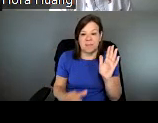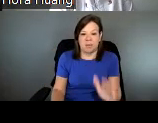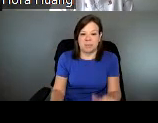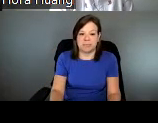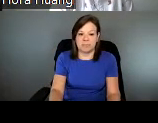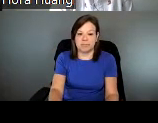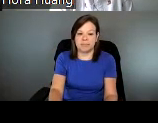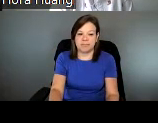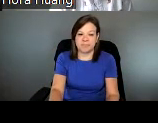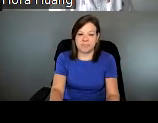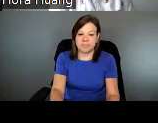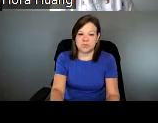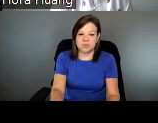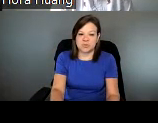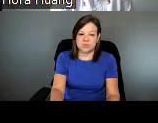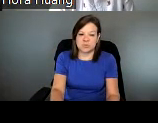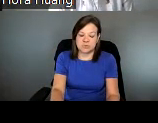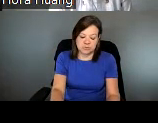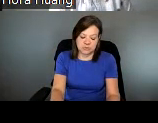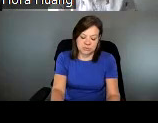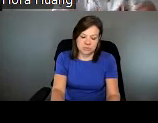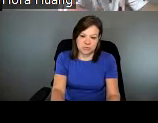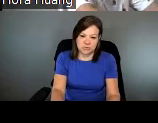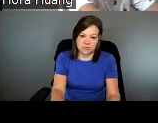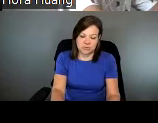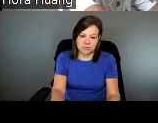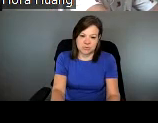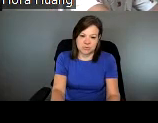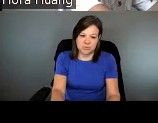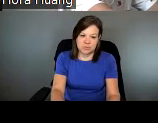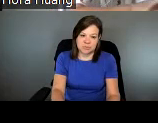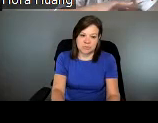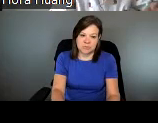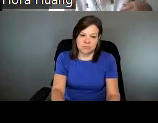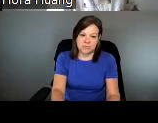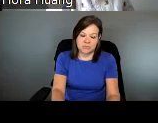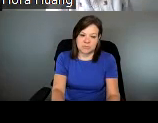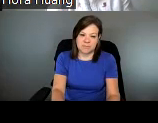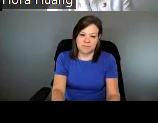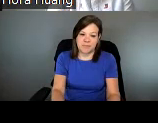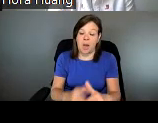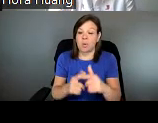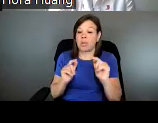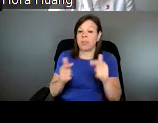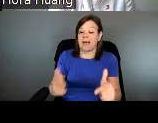All right, so I'm going to now go back into present mode. And then Amber, you can take it back from there.